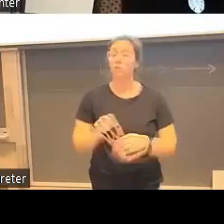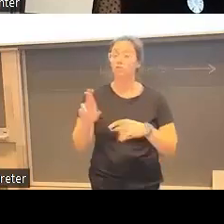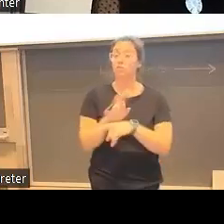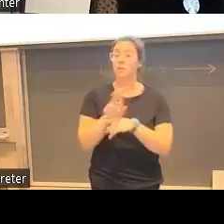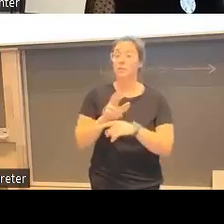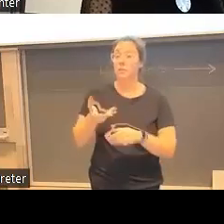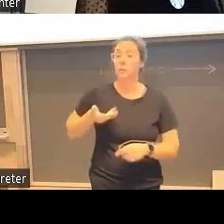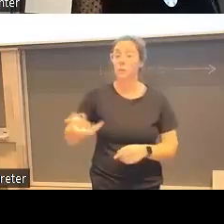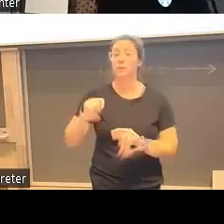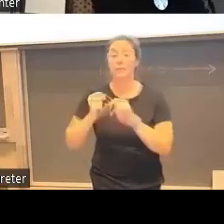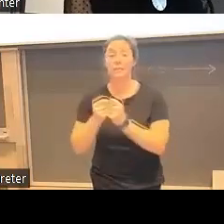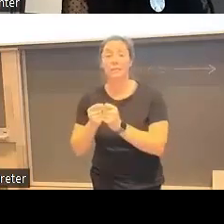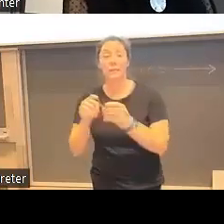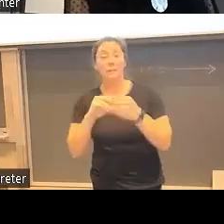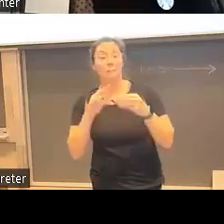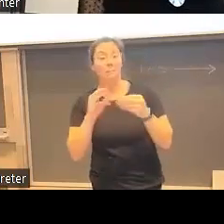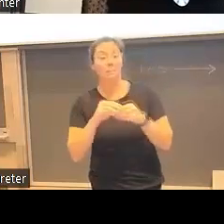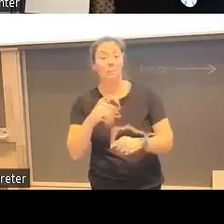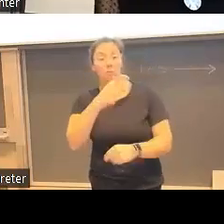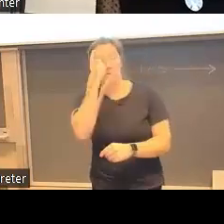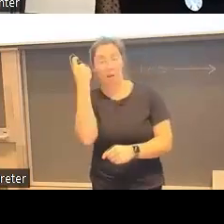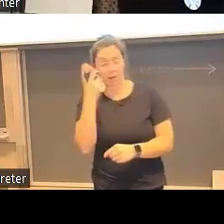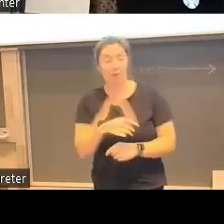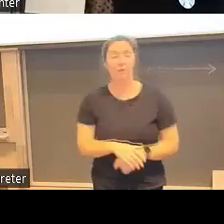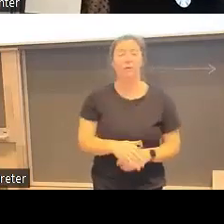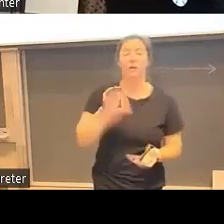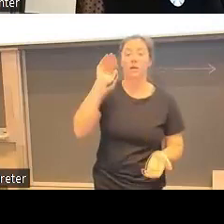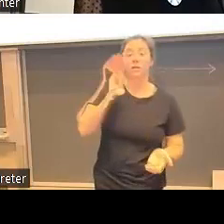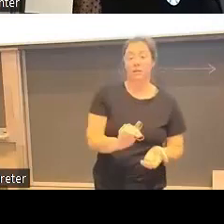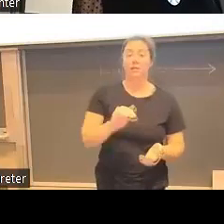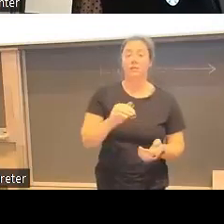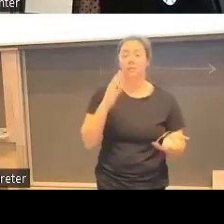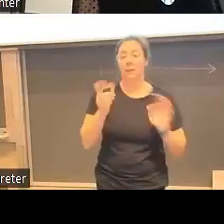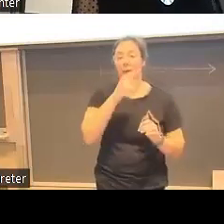team more often as on trauma as compared to when at Highland you can imagine that their patients